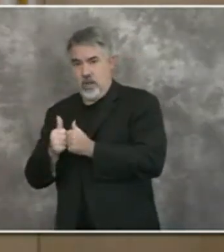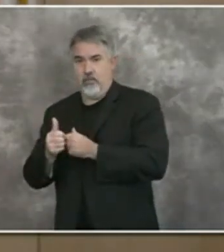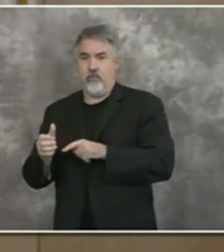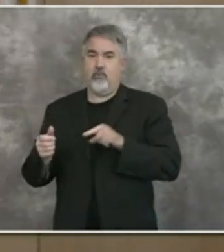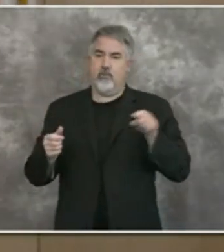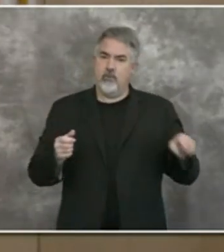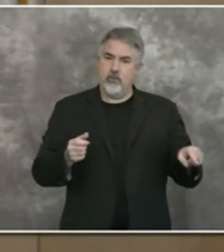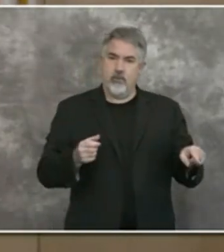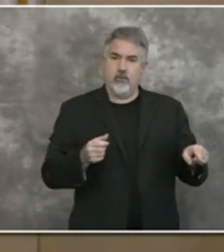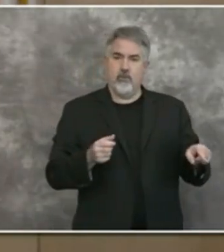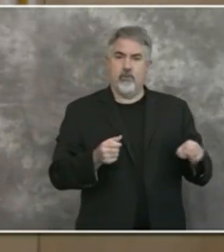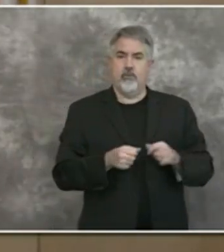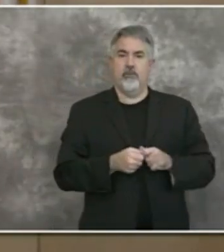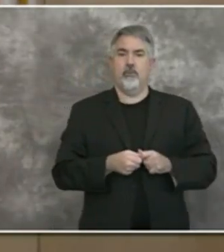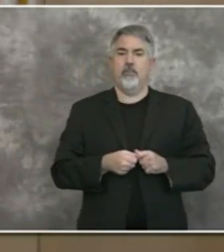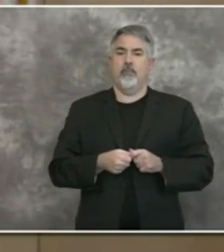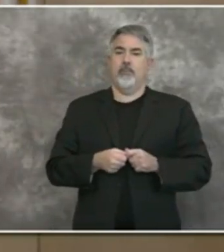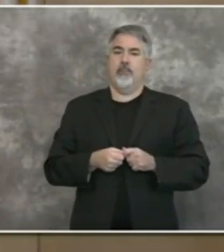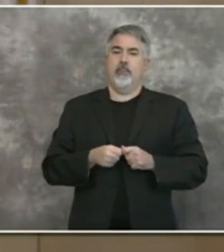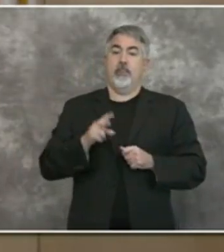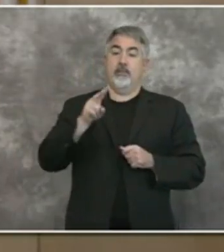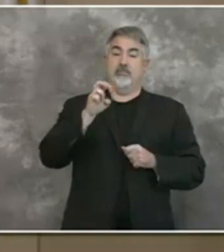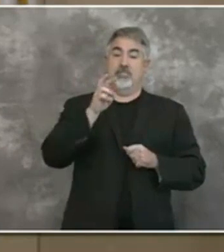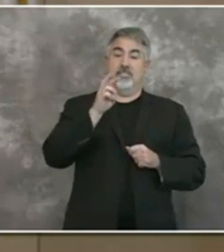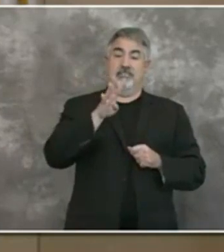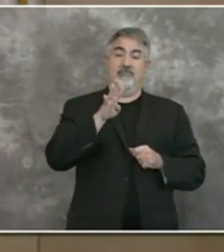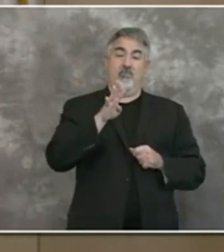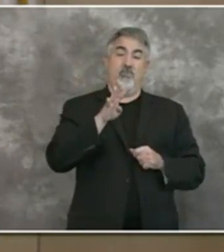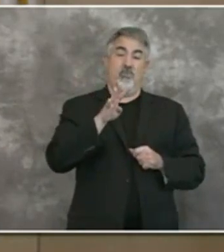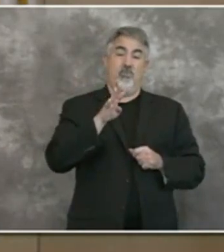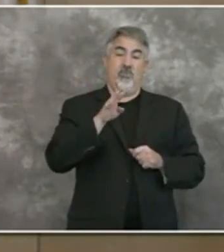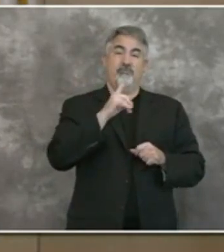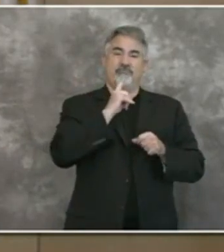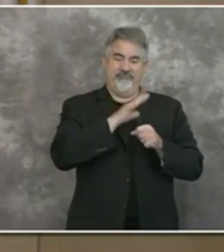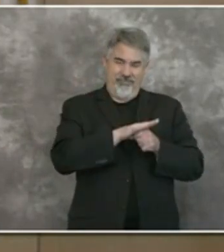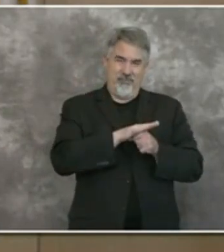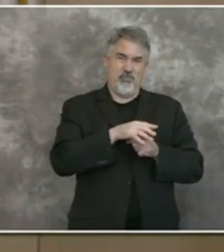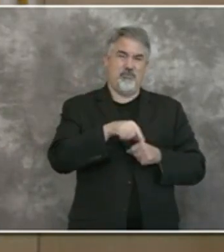EFFORTS. SO AS A REMINDER. IN REGARDS TO CONGREGATE AND COMMUNITY SETTINGS TO DATE